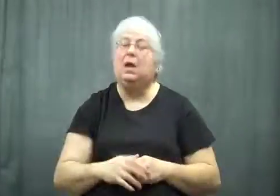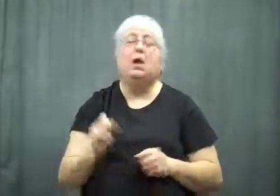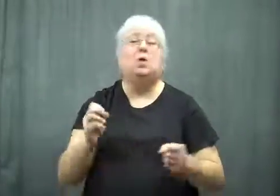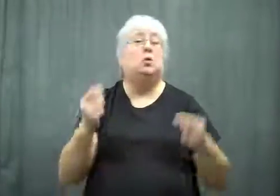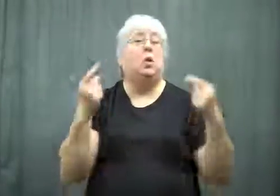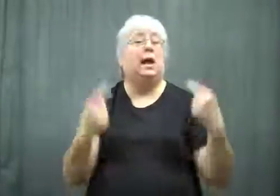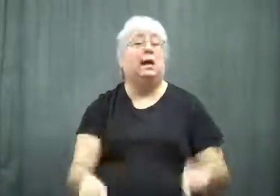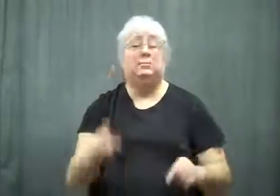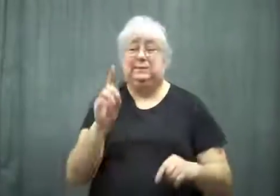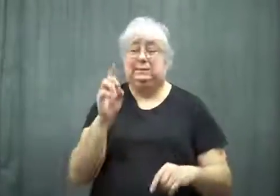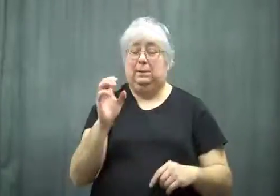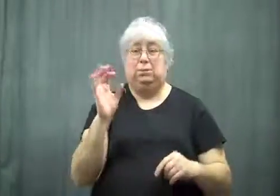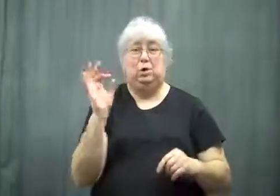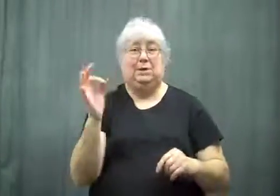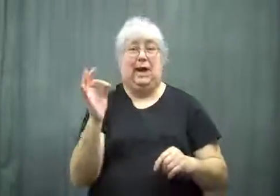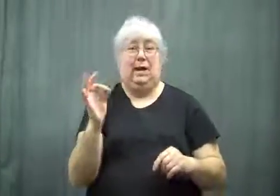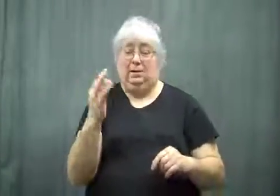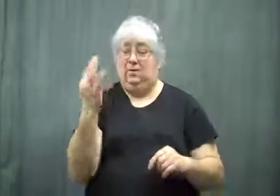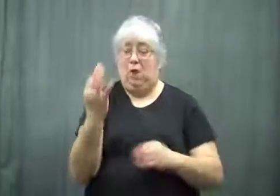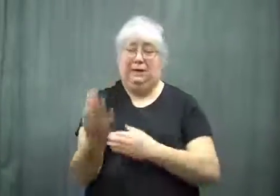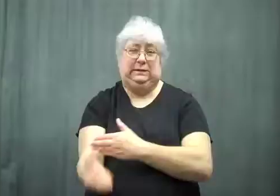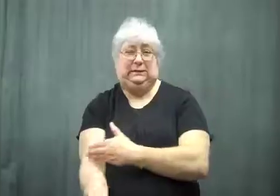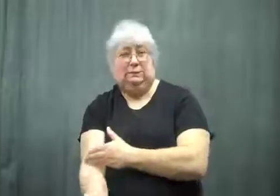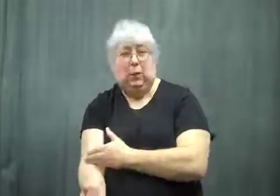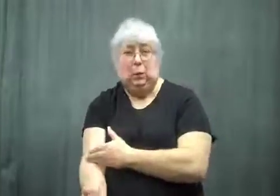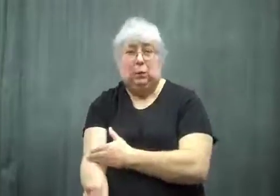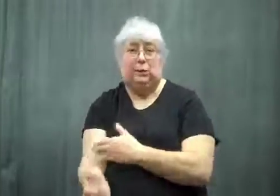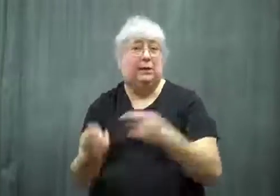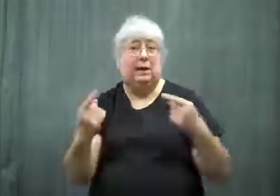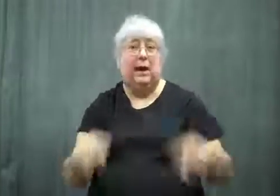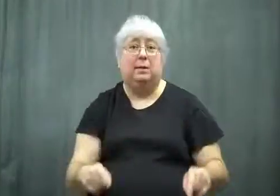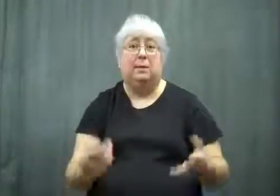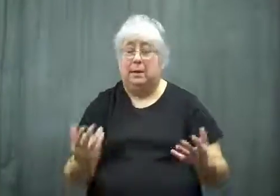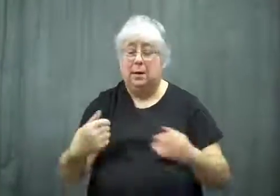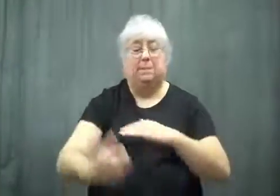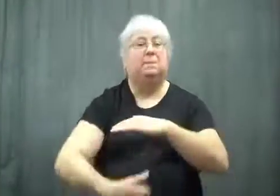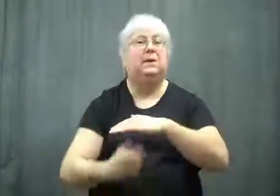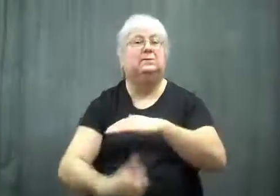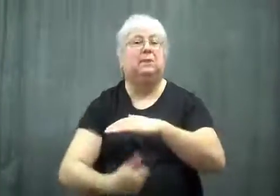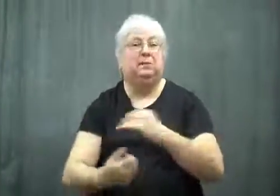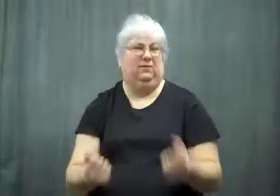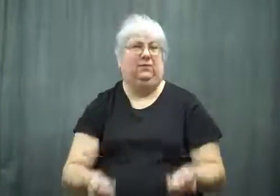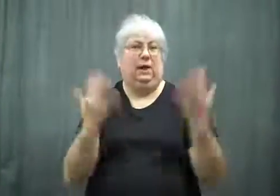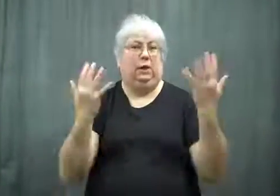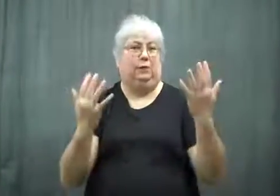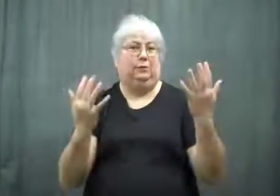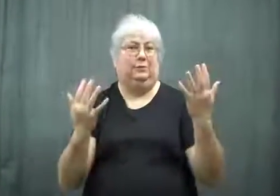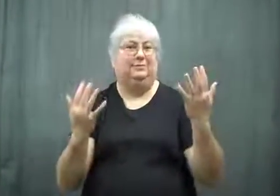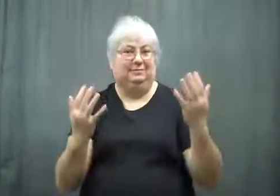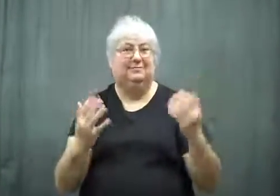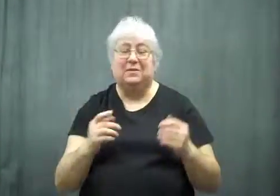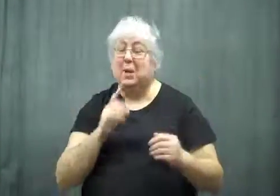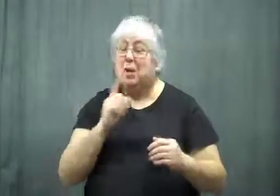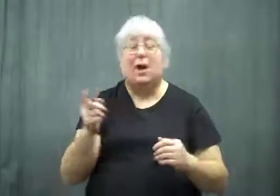Early Friday morning, December 9th, there was a fire in the basement.